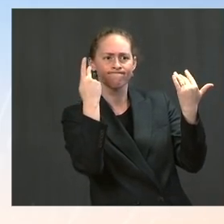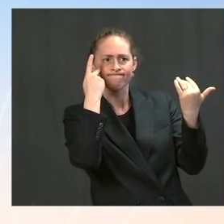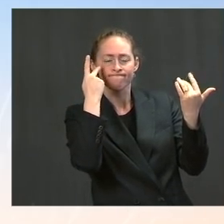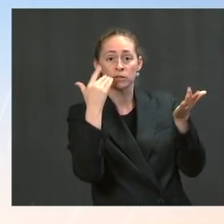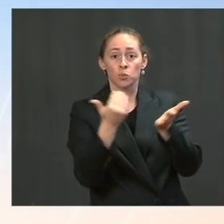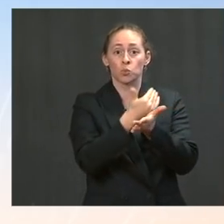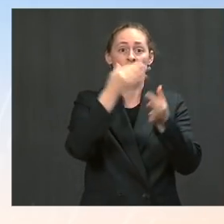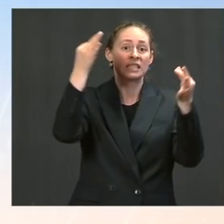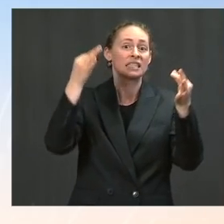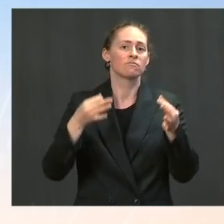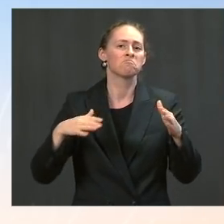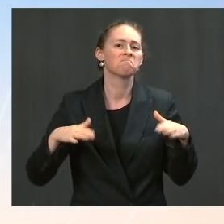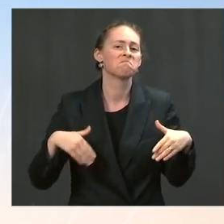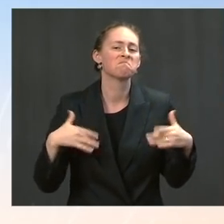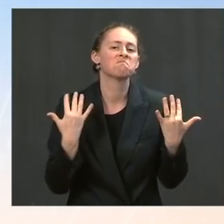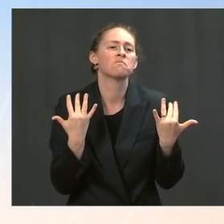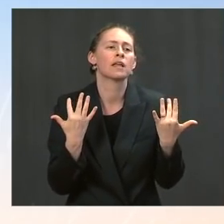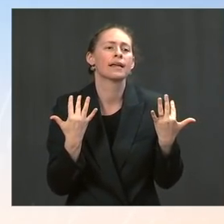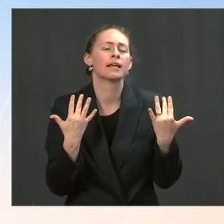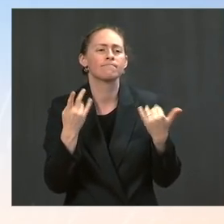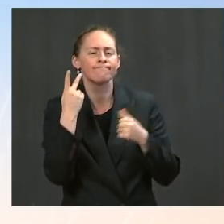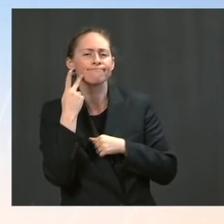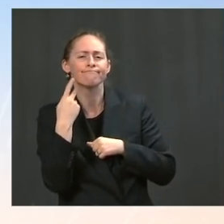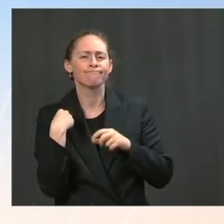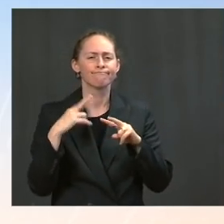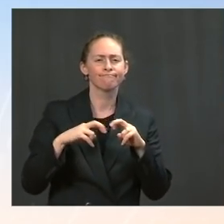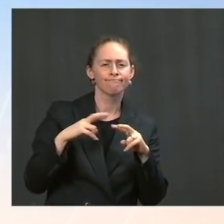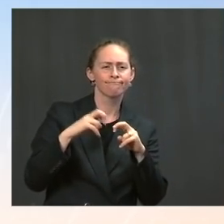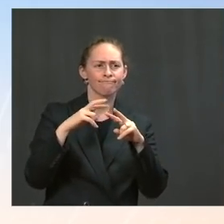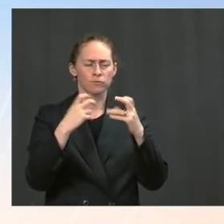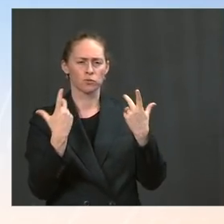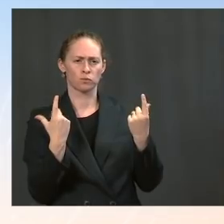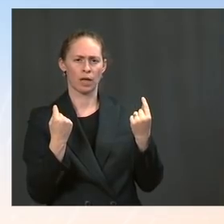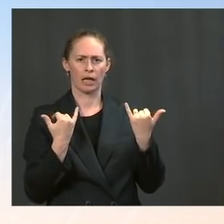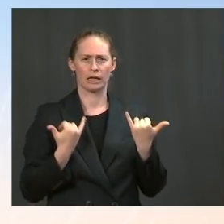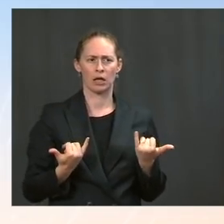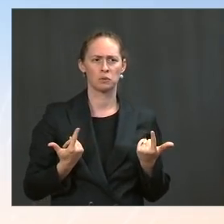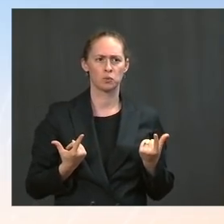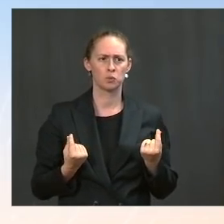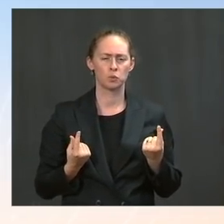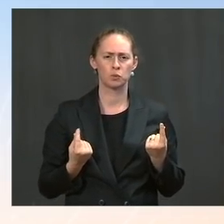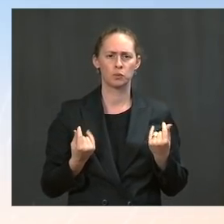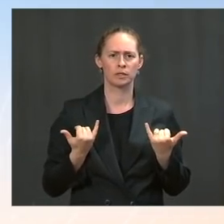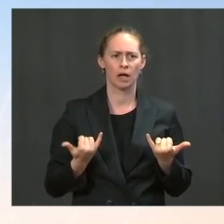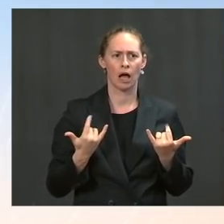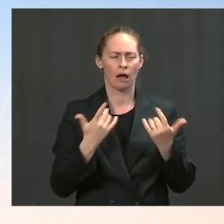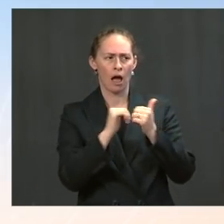But we'll continue to evaluate what's appropriate and what would be constructive in the relationship moving forward. The Press: And then, just on the BIF,